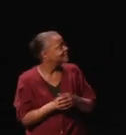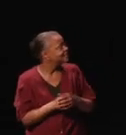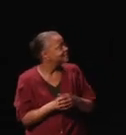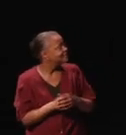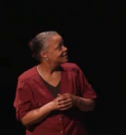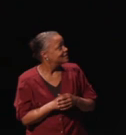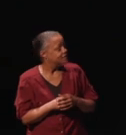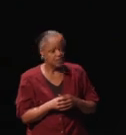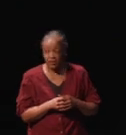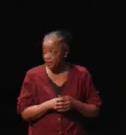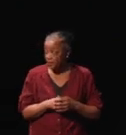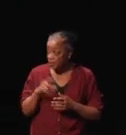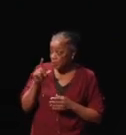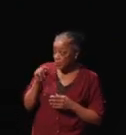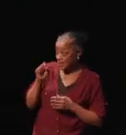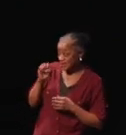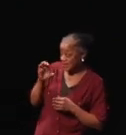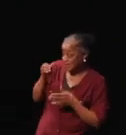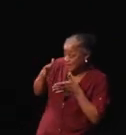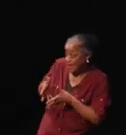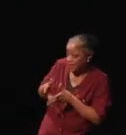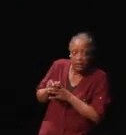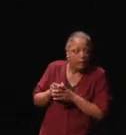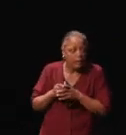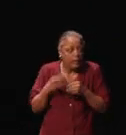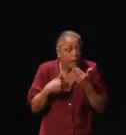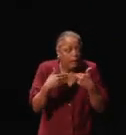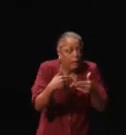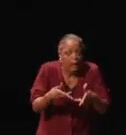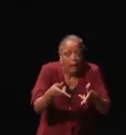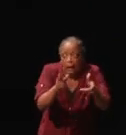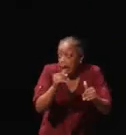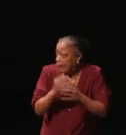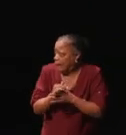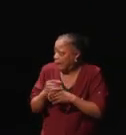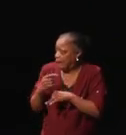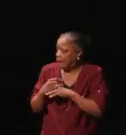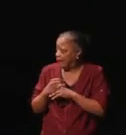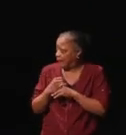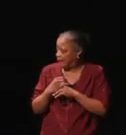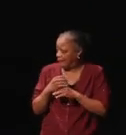Twenty seconds?